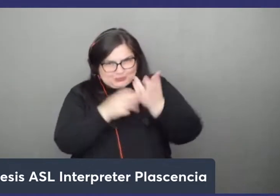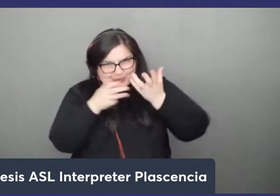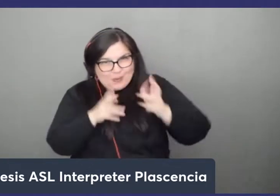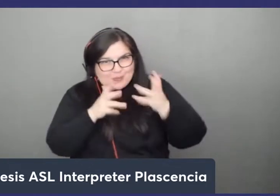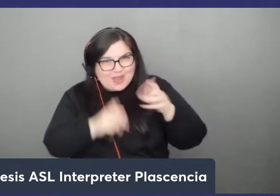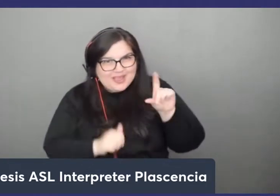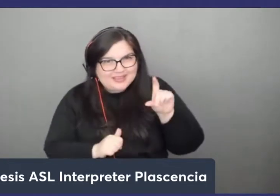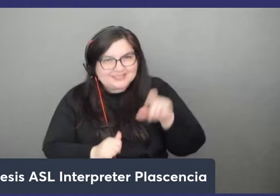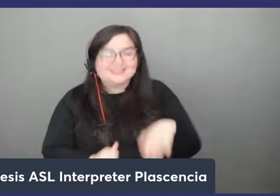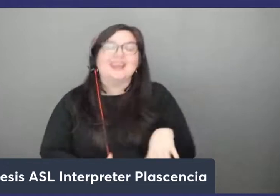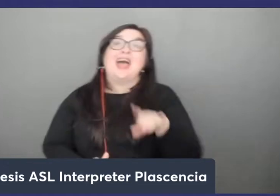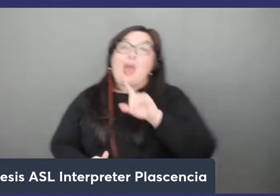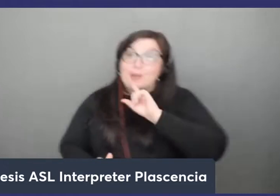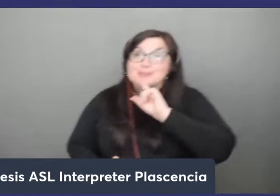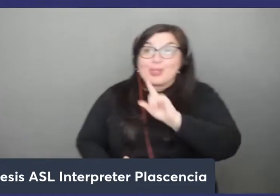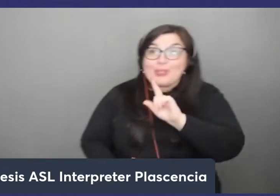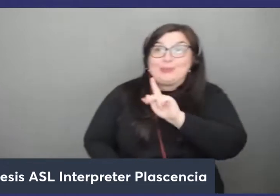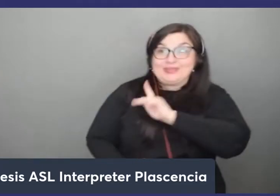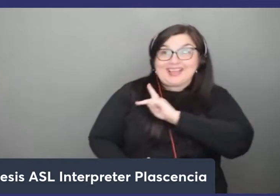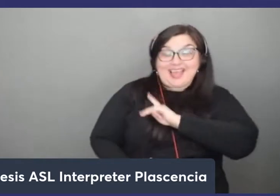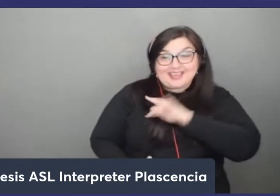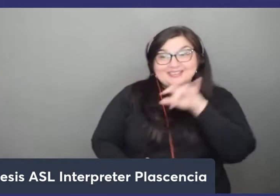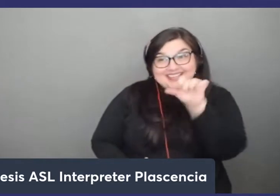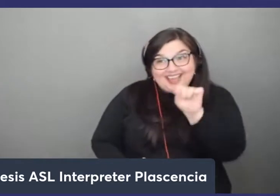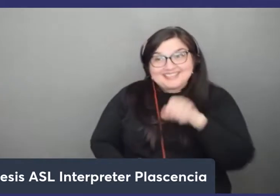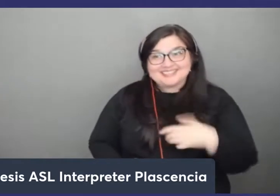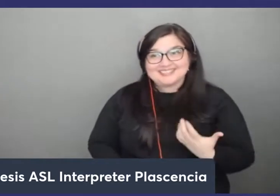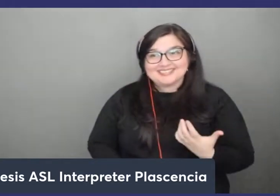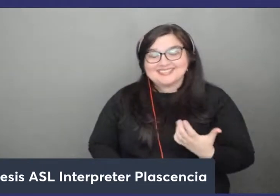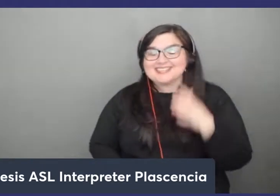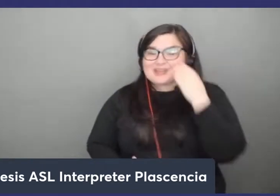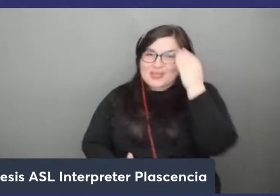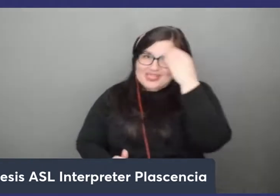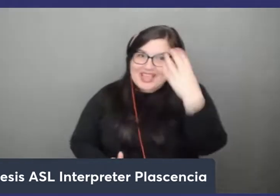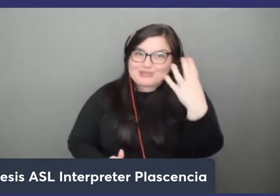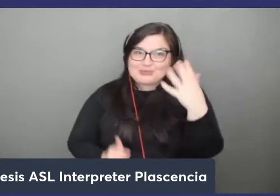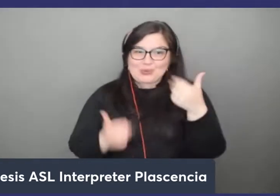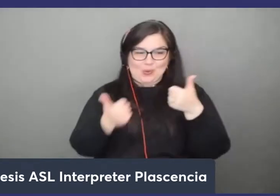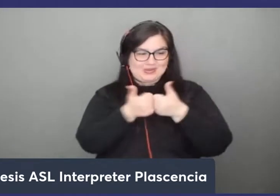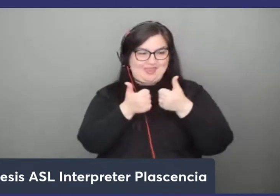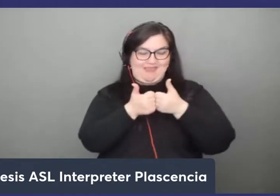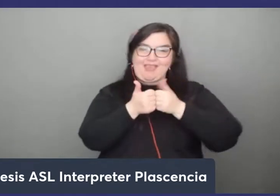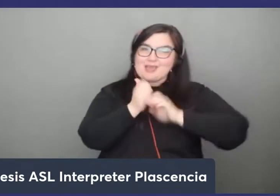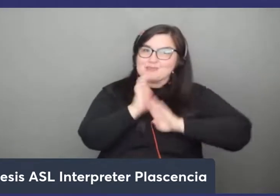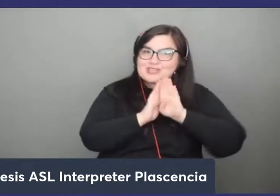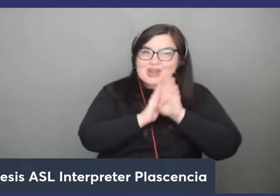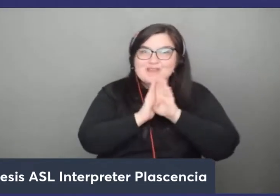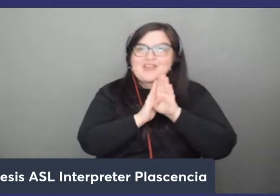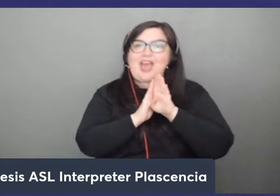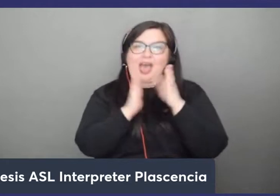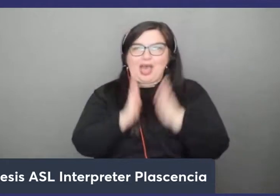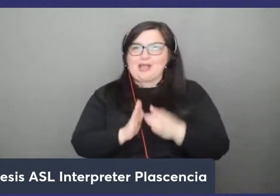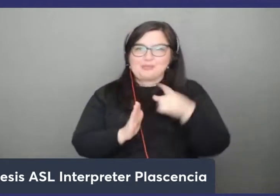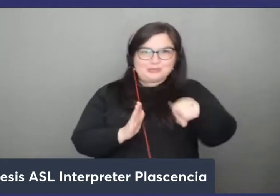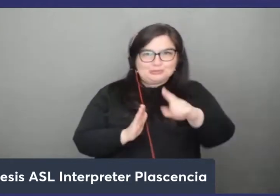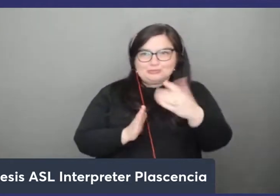Absolutely Kyle, absolutely. So game developers out there are, usually are, as you kind of talked about,